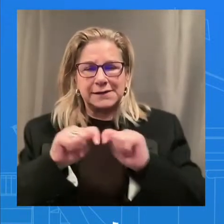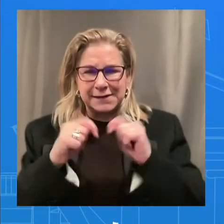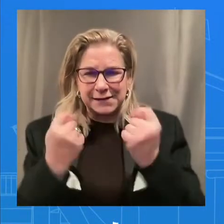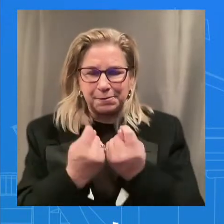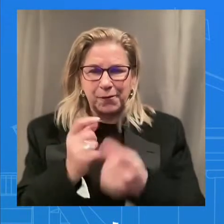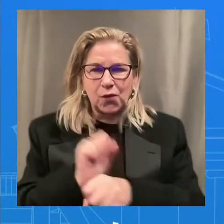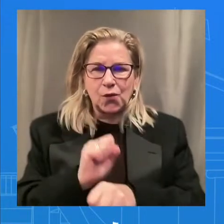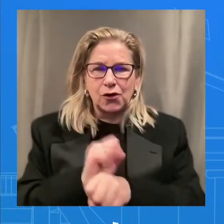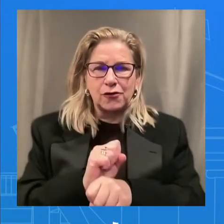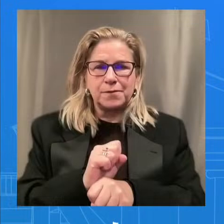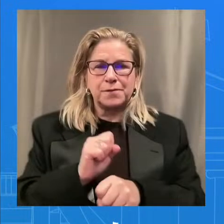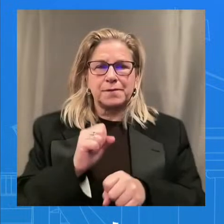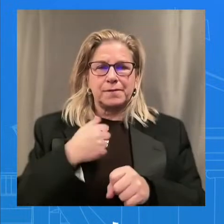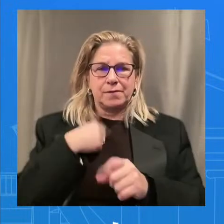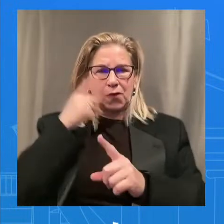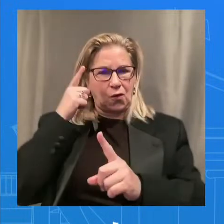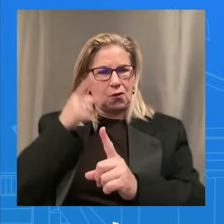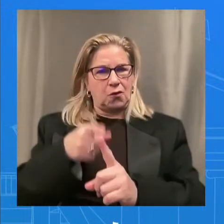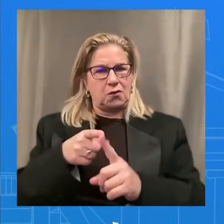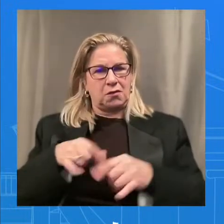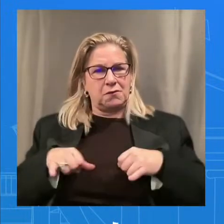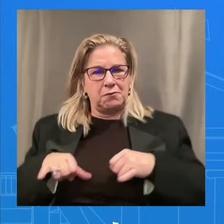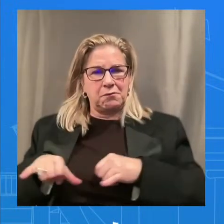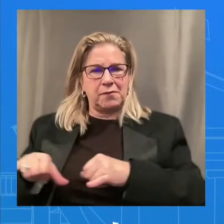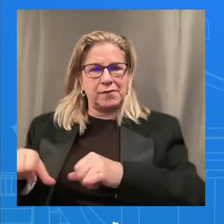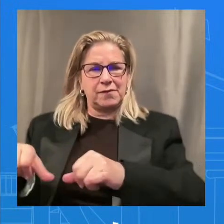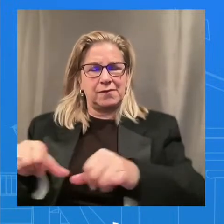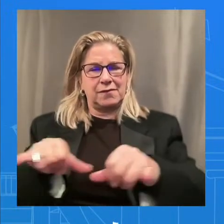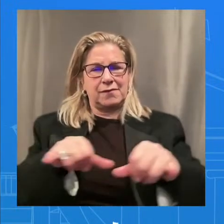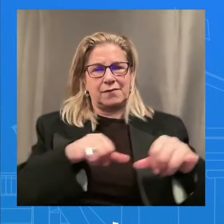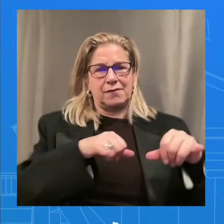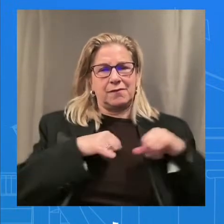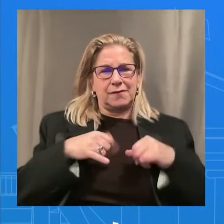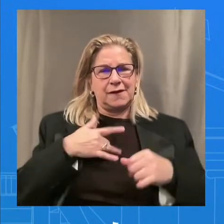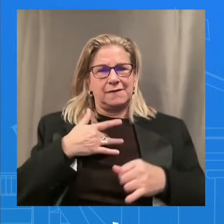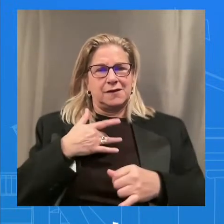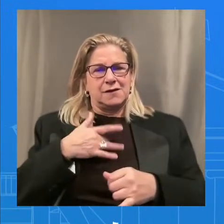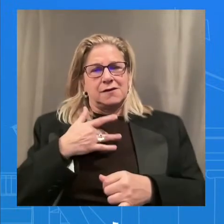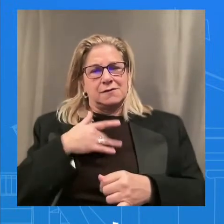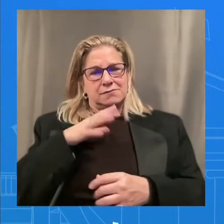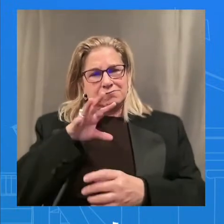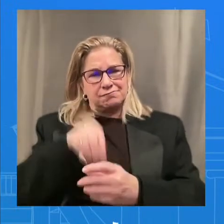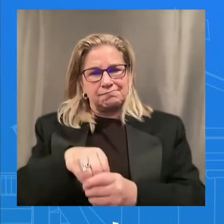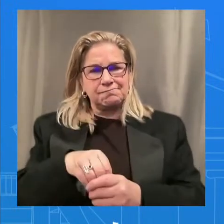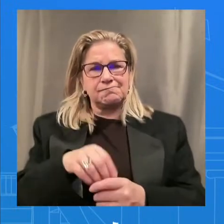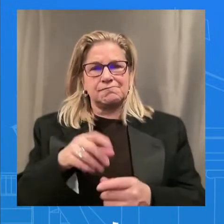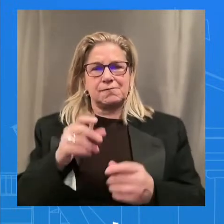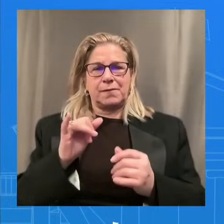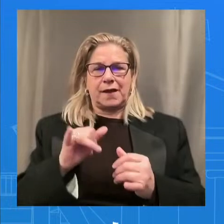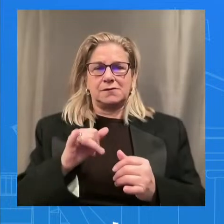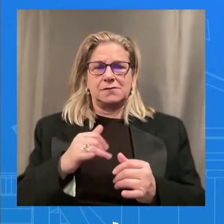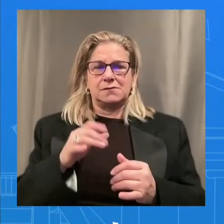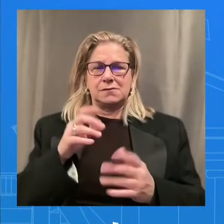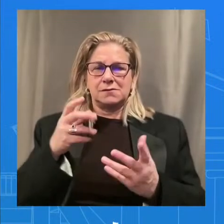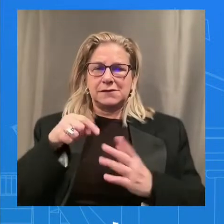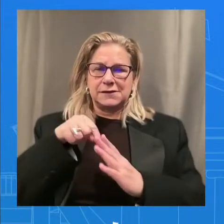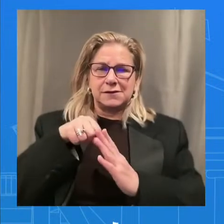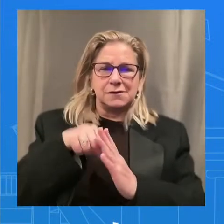It’s been deep and substantive, and yes, we disagree on a lot of things, and I’m sure that in the months ahead,